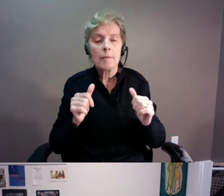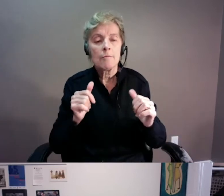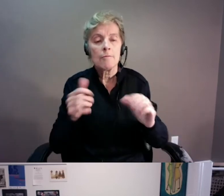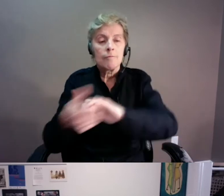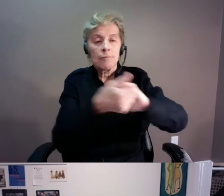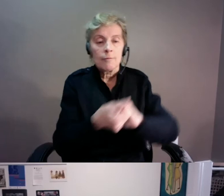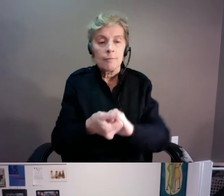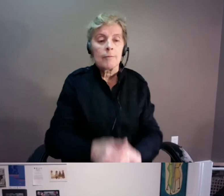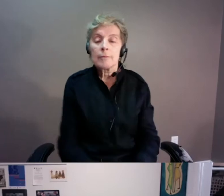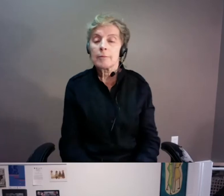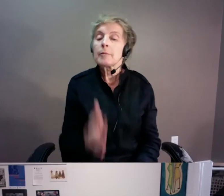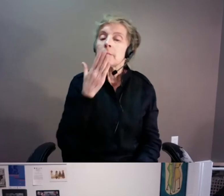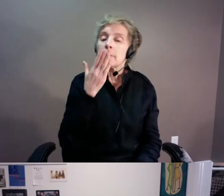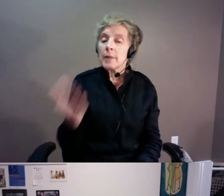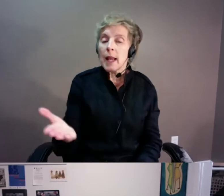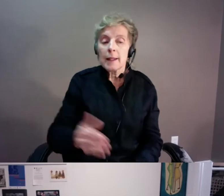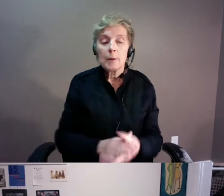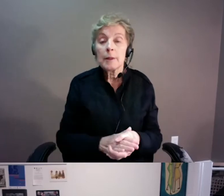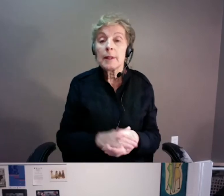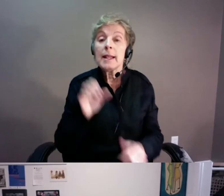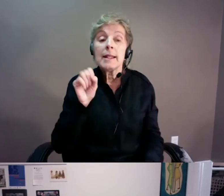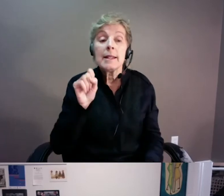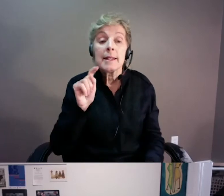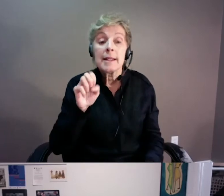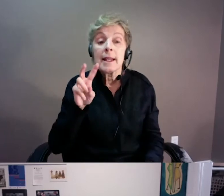Thank you very much, Bob. And perhaps Steve, any last words? And then we'll wrap it up.